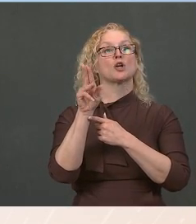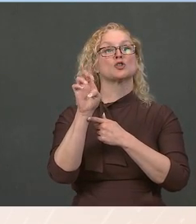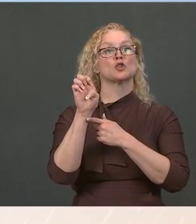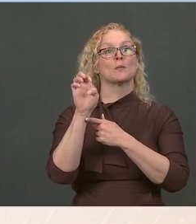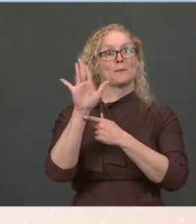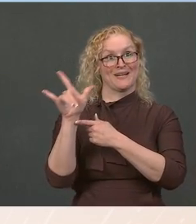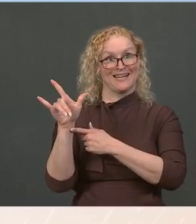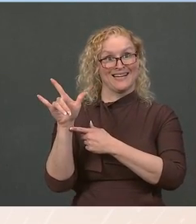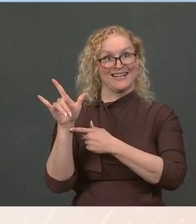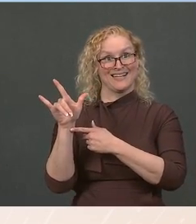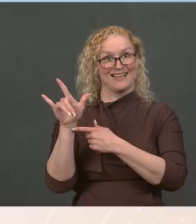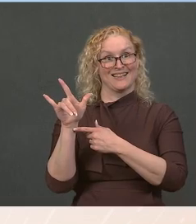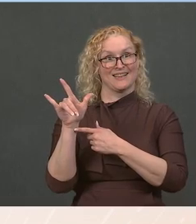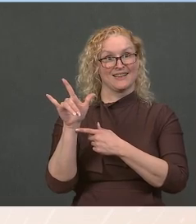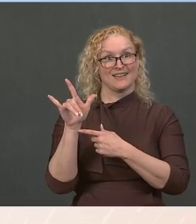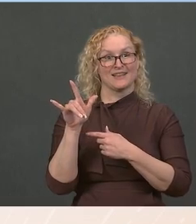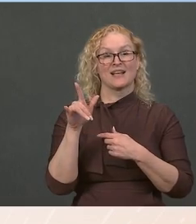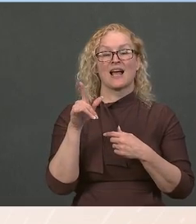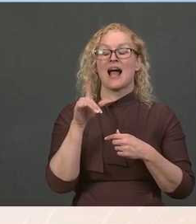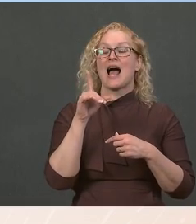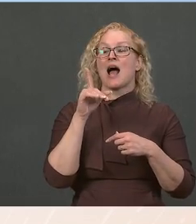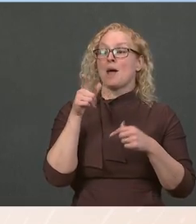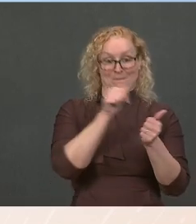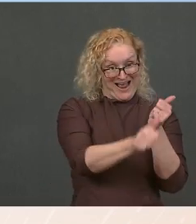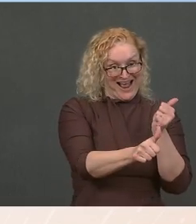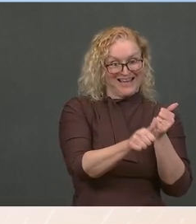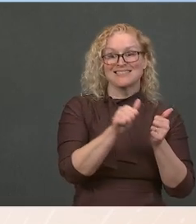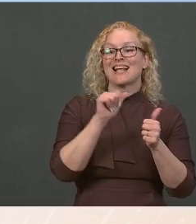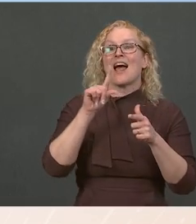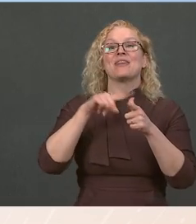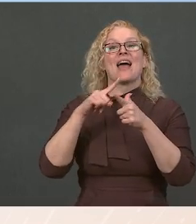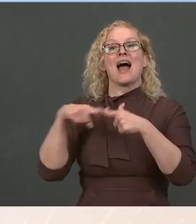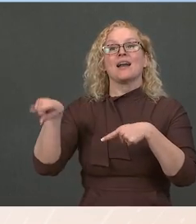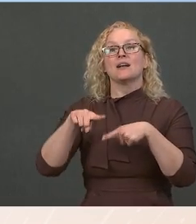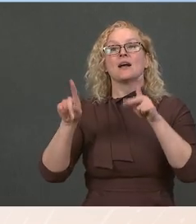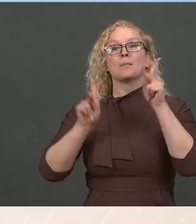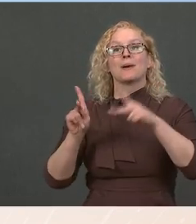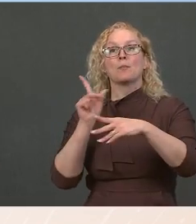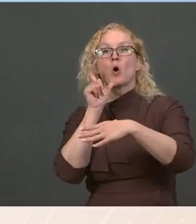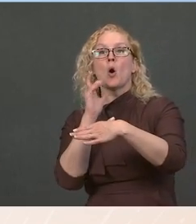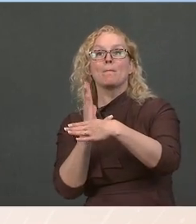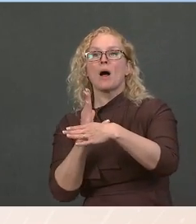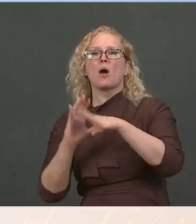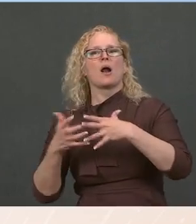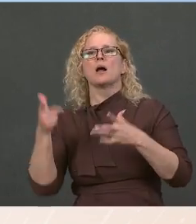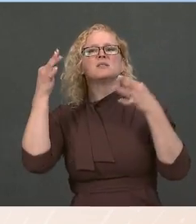to do the larger spending bill on climate and childcare and all of those things: